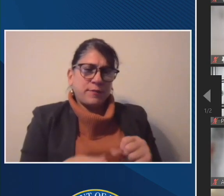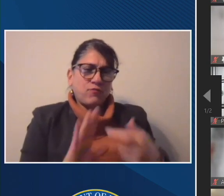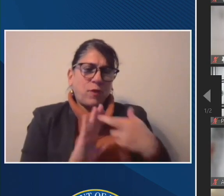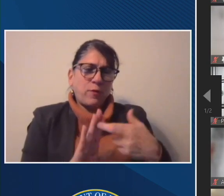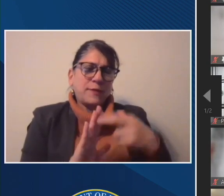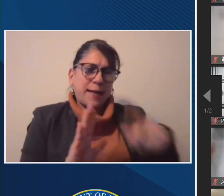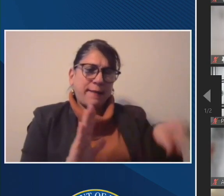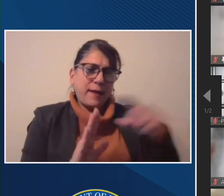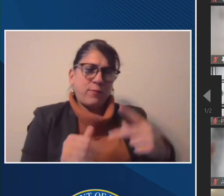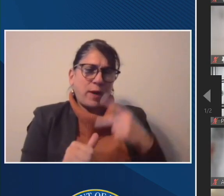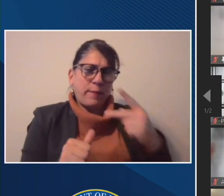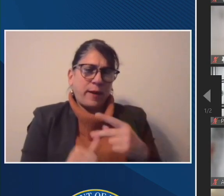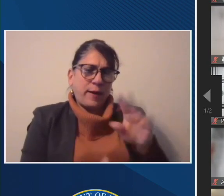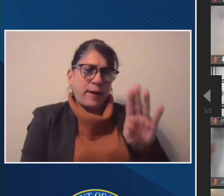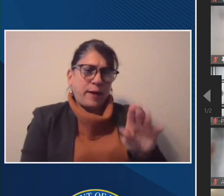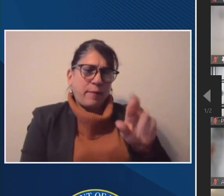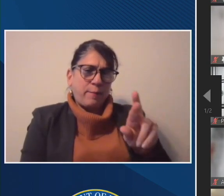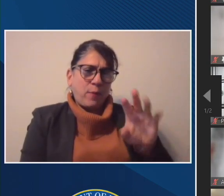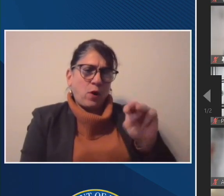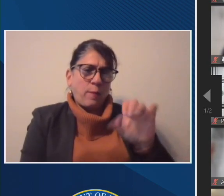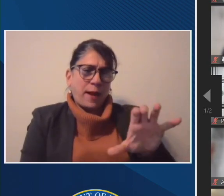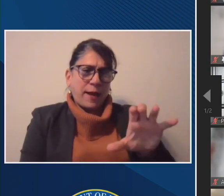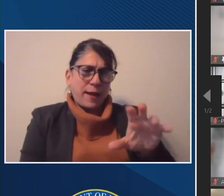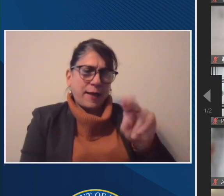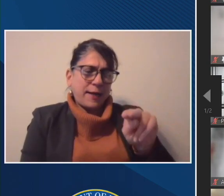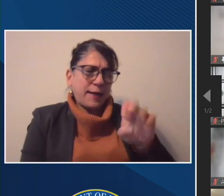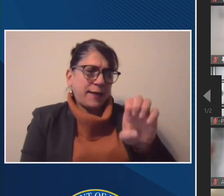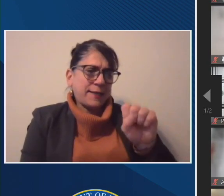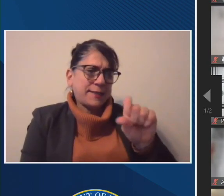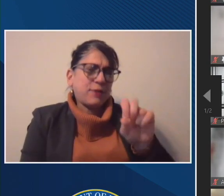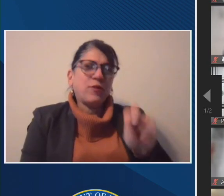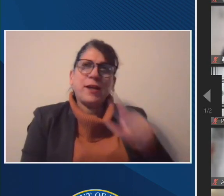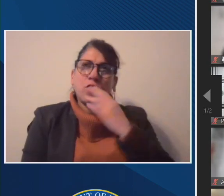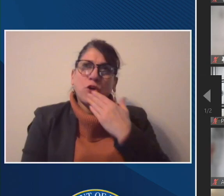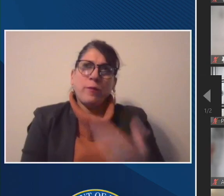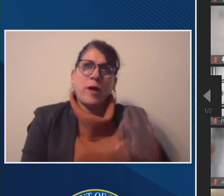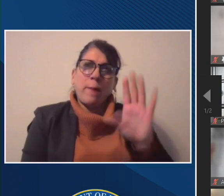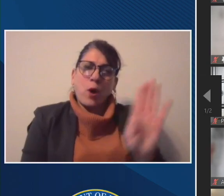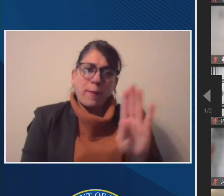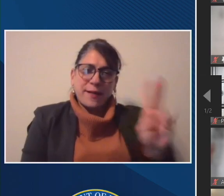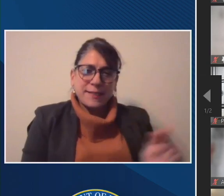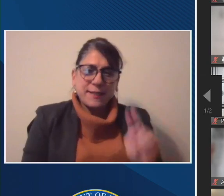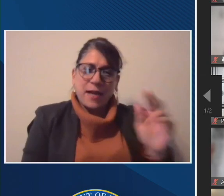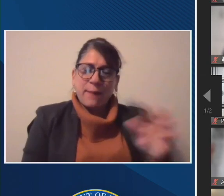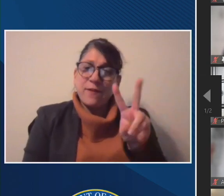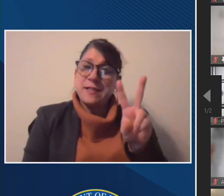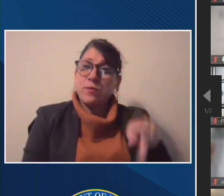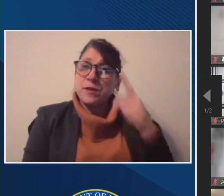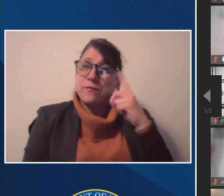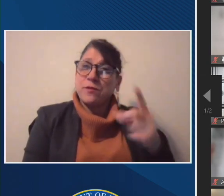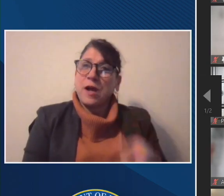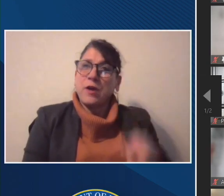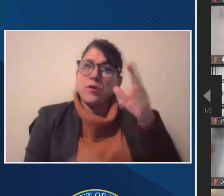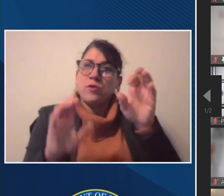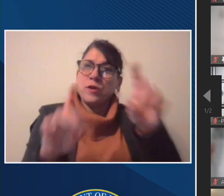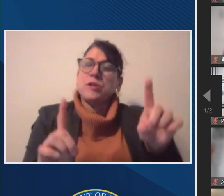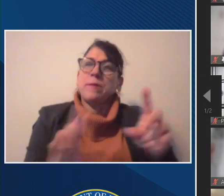Good morning. My name is Barmak Nassirian, vice president for higher Ed policy with veterans education success.